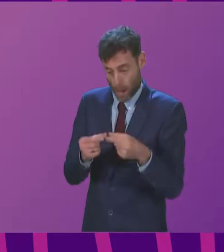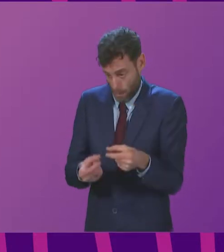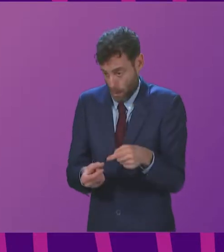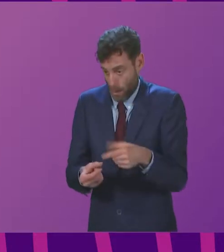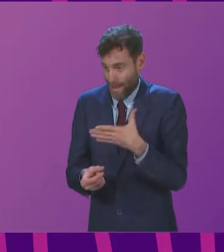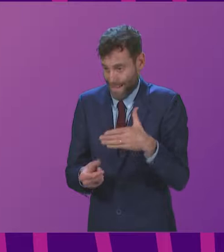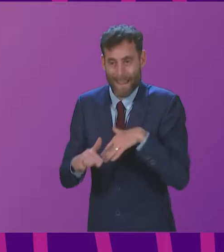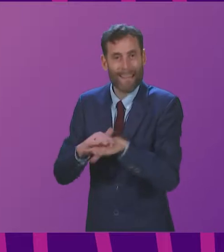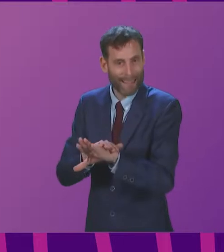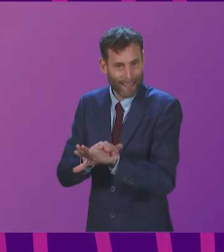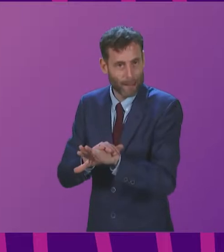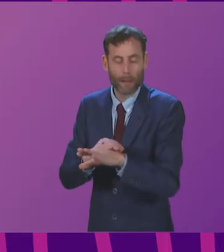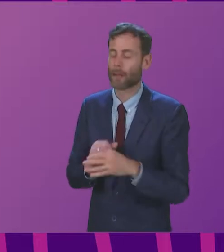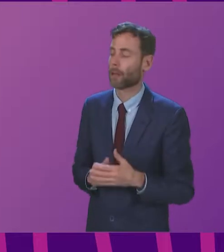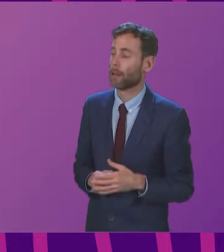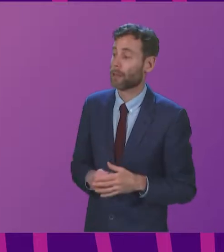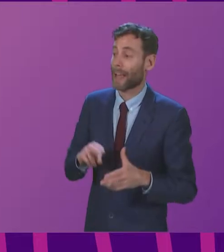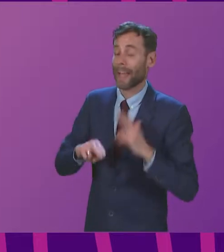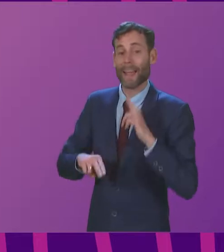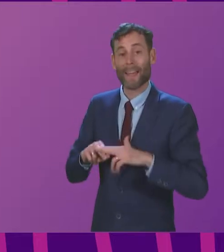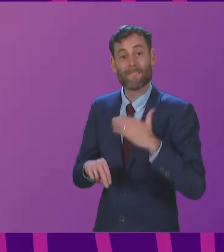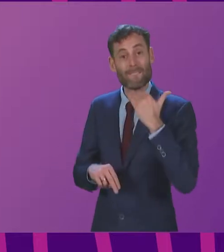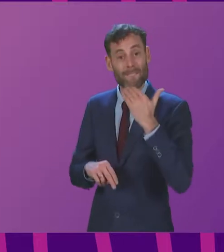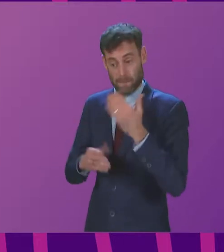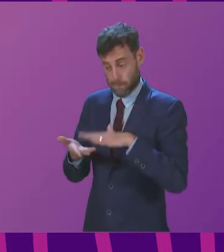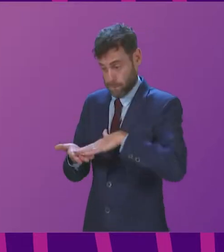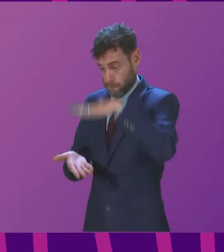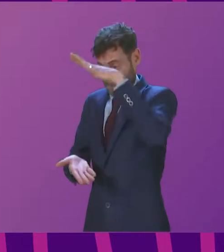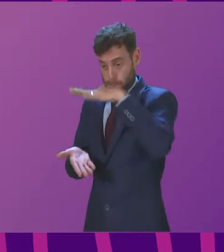Do we have a sufficient supply of tests to cope with any resulting surge in demand?